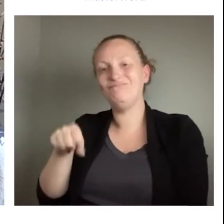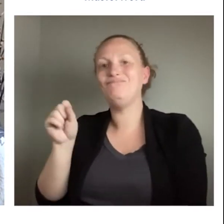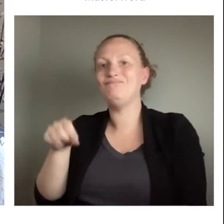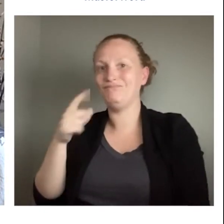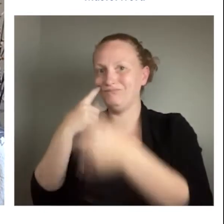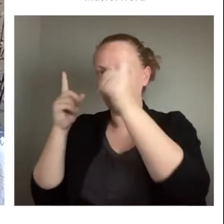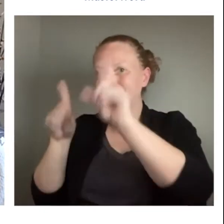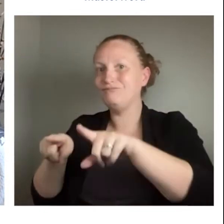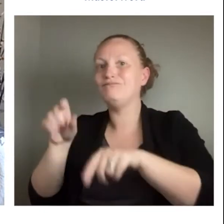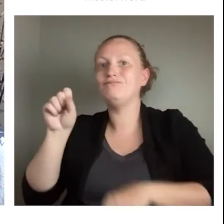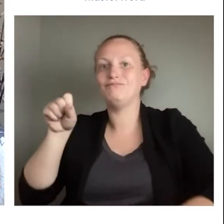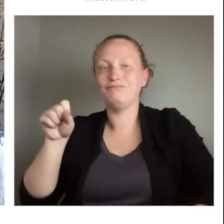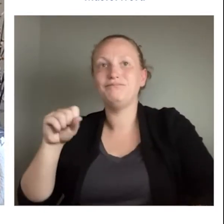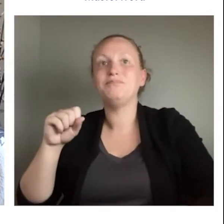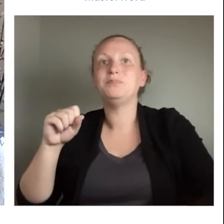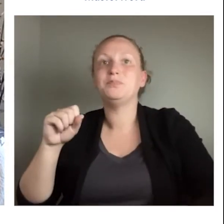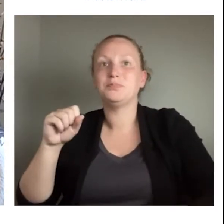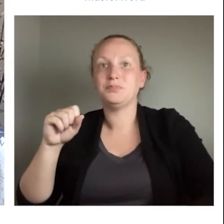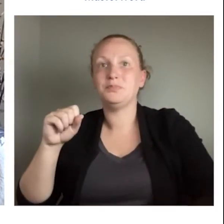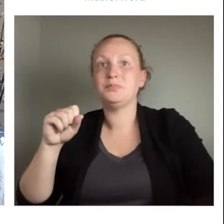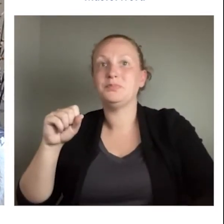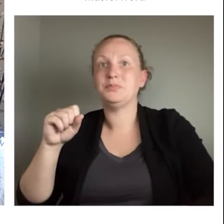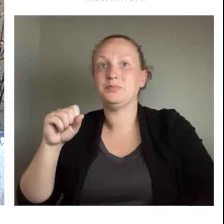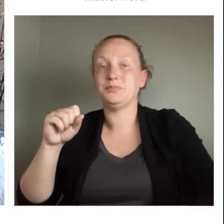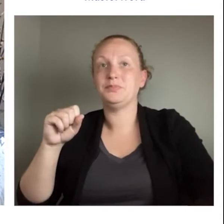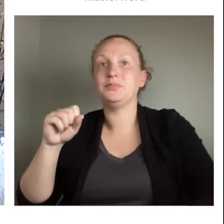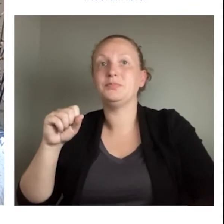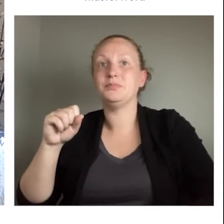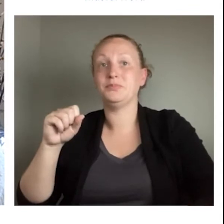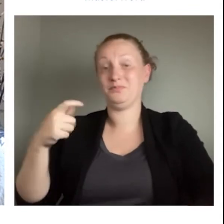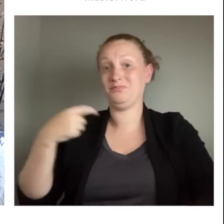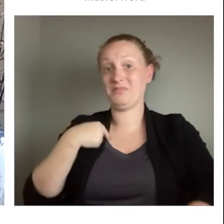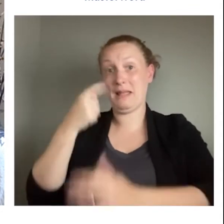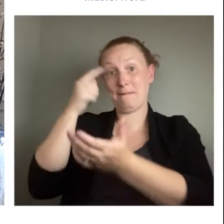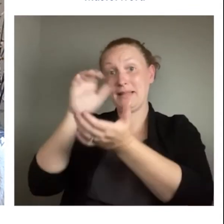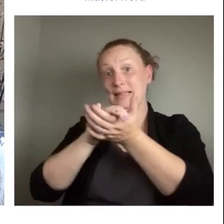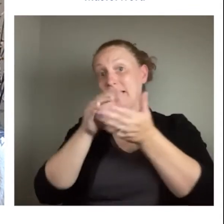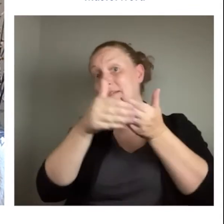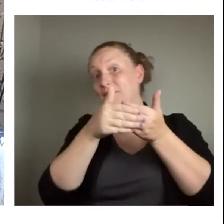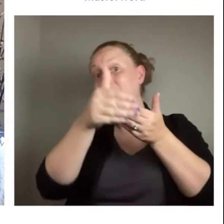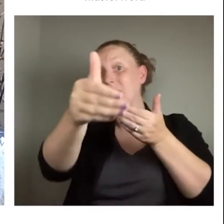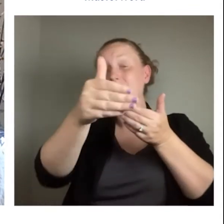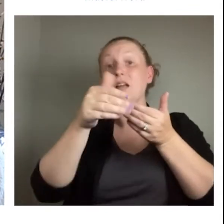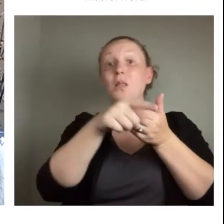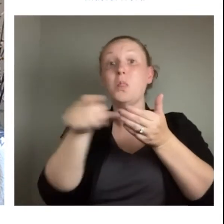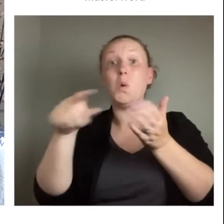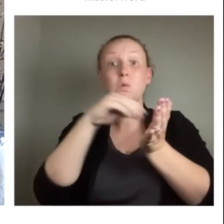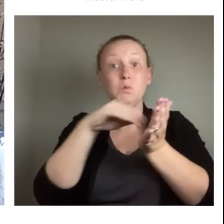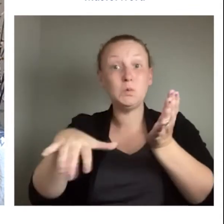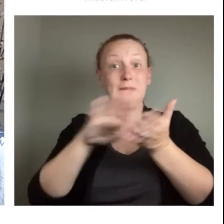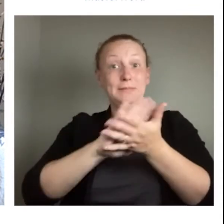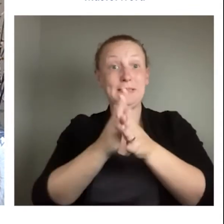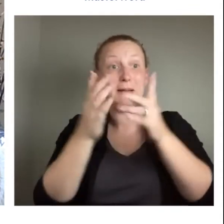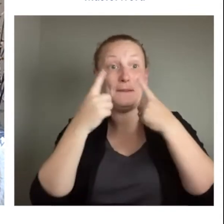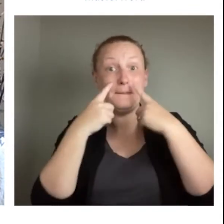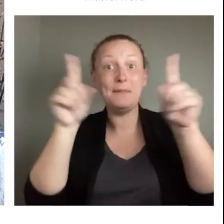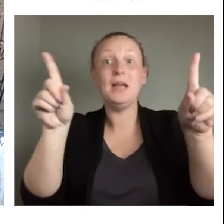I believe that the achievement gap is going to be bigger and that we have Educators need to be more aware on the